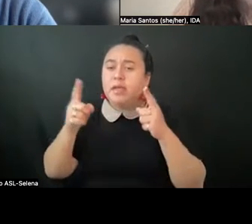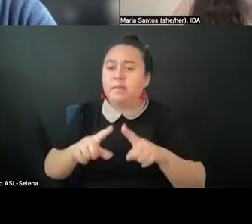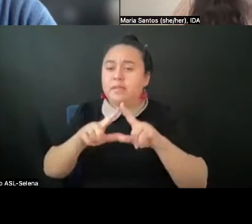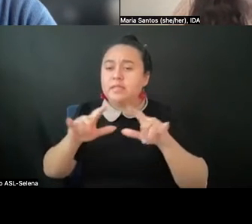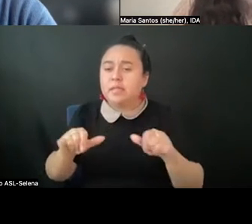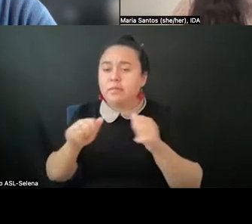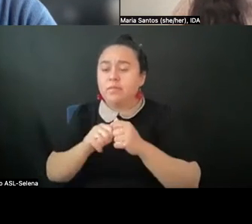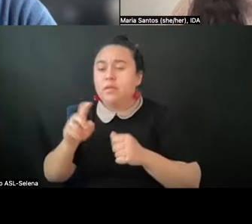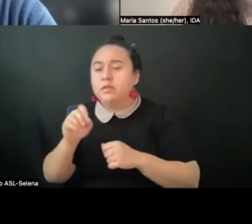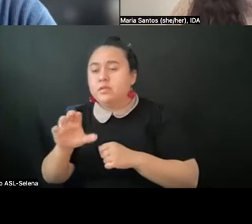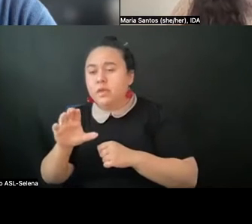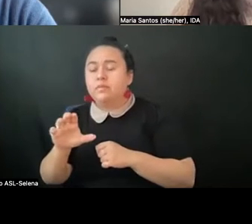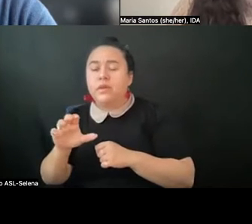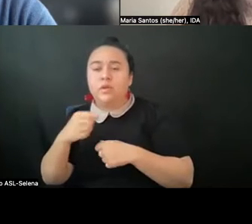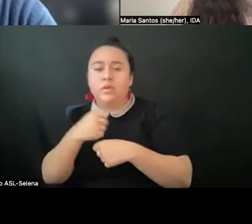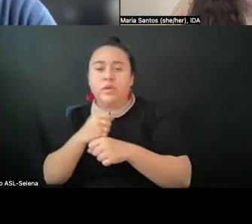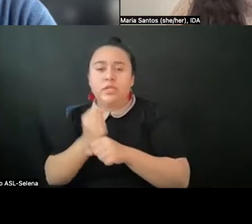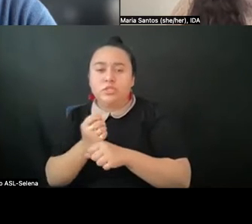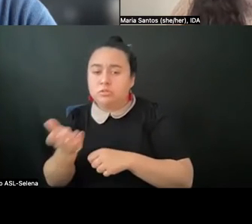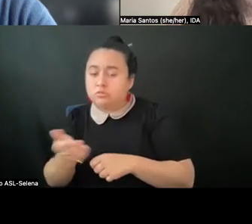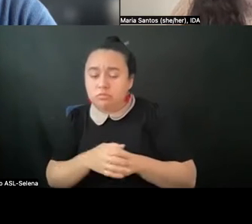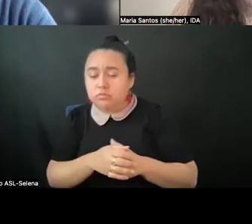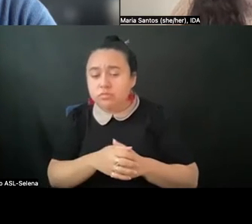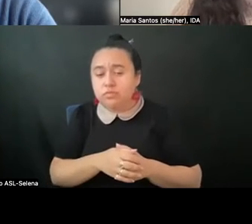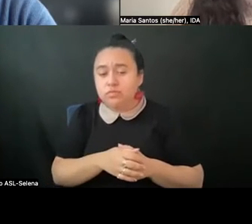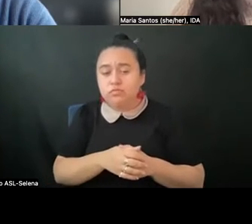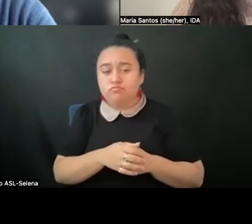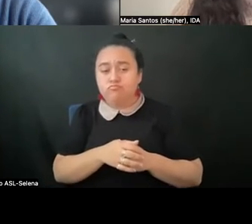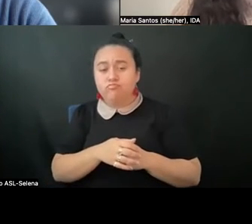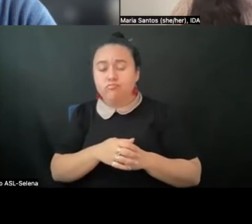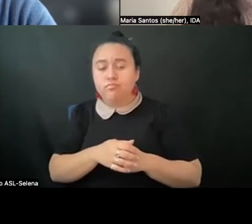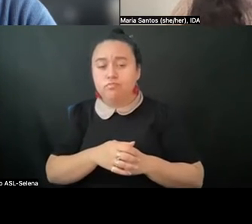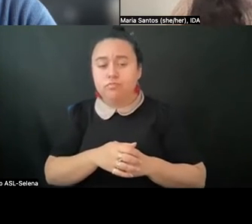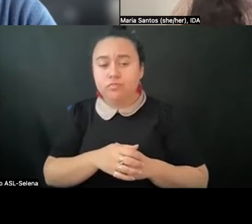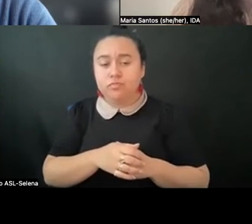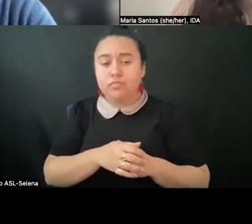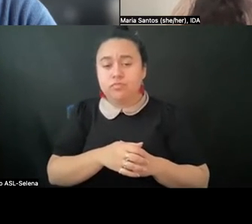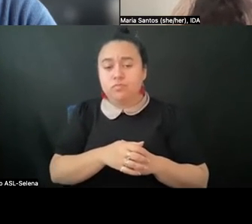with the documentary creation? I will jump in here.